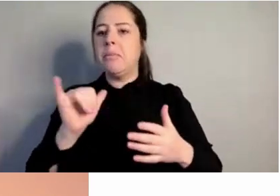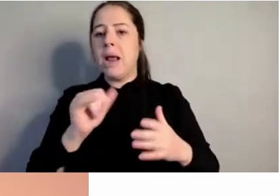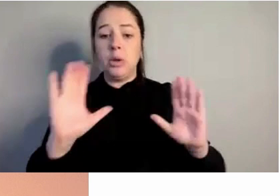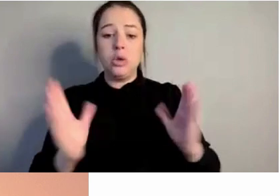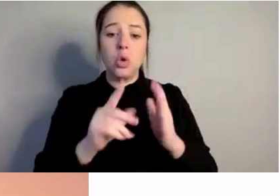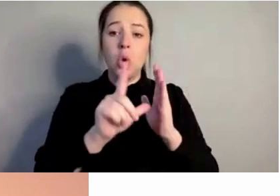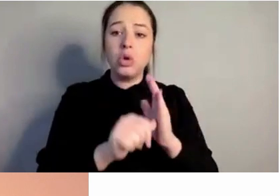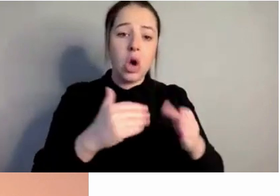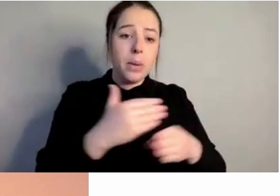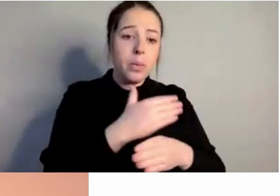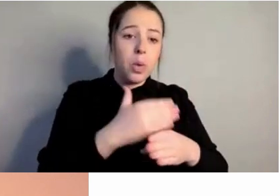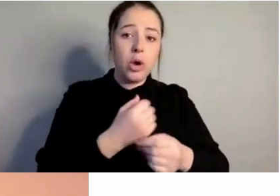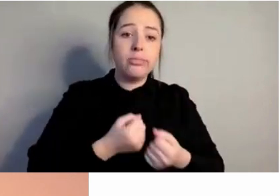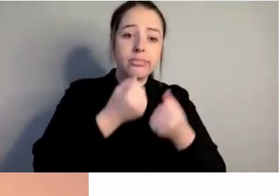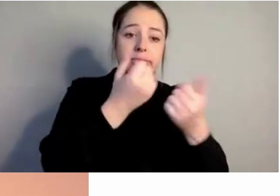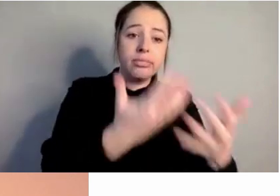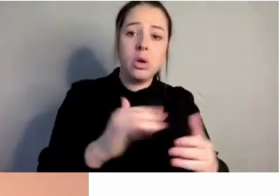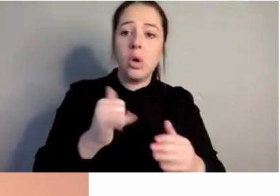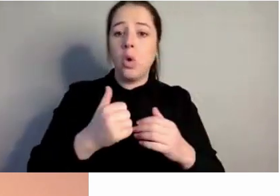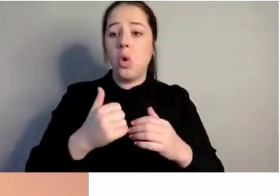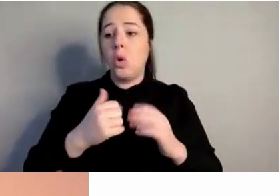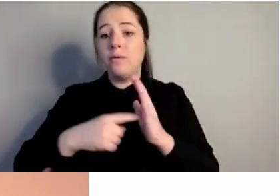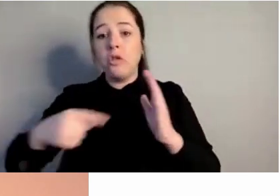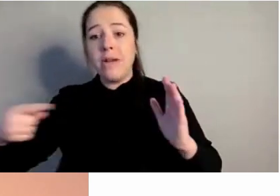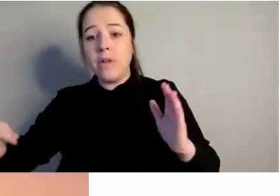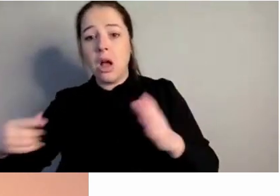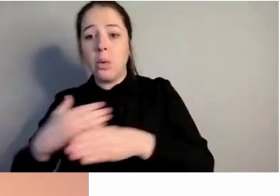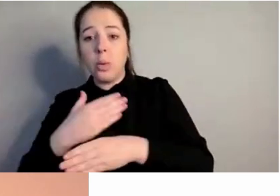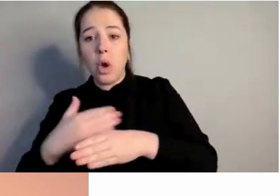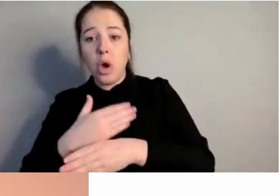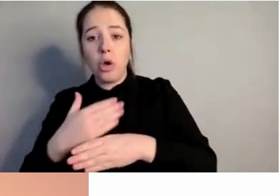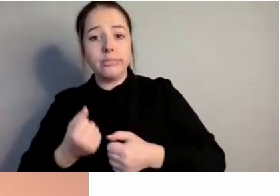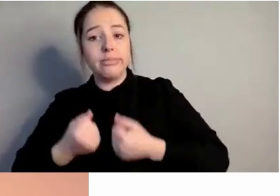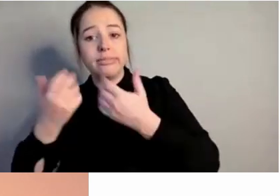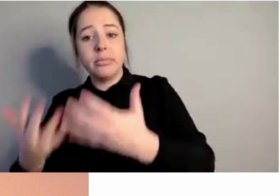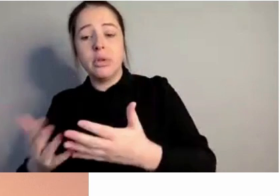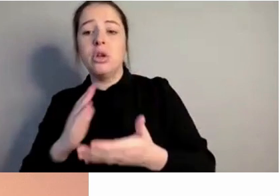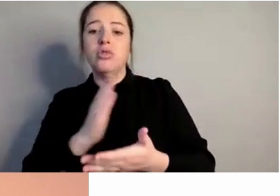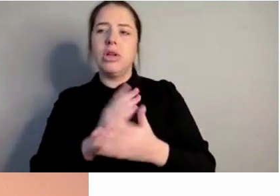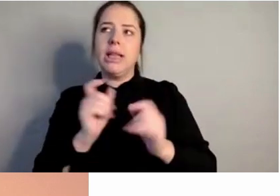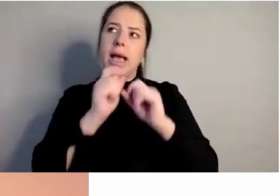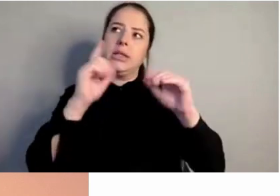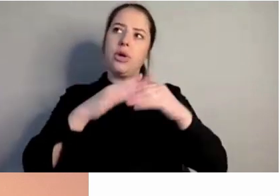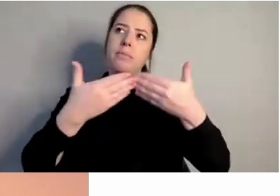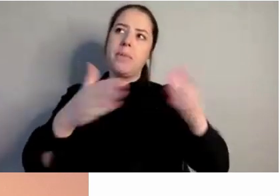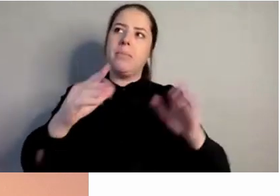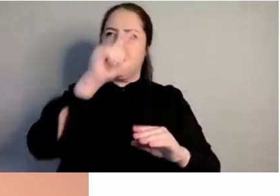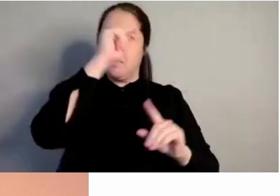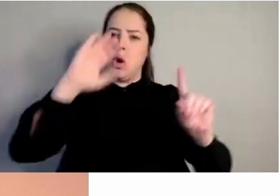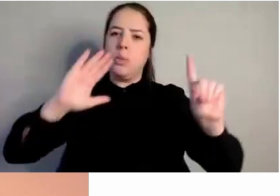to make a contribution, or whether it's a lifelong career. It's really understanding the public purpose, understanding our institutional place